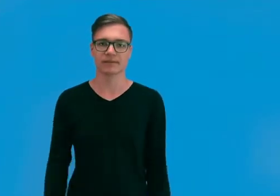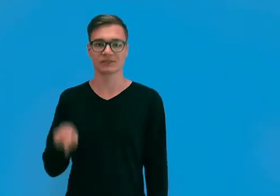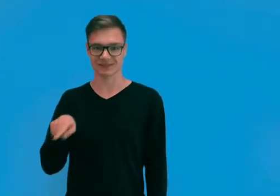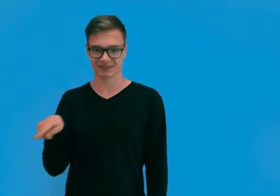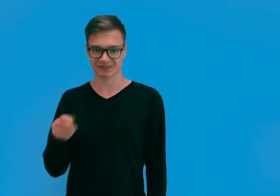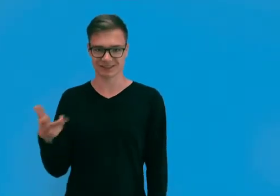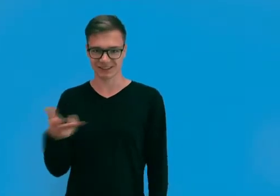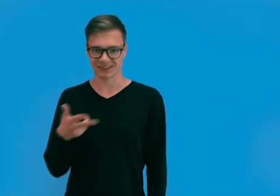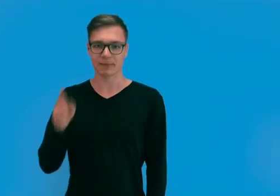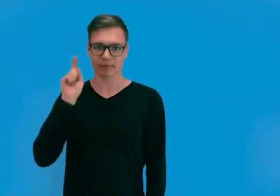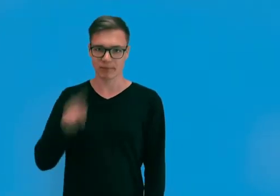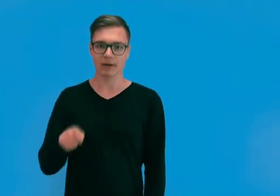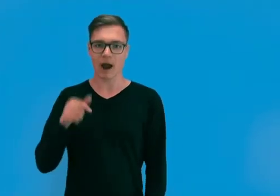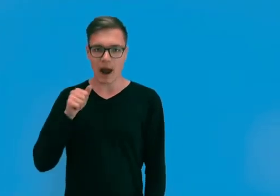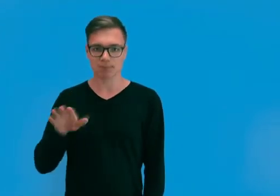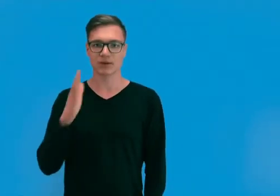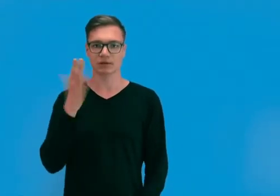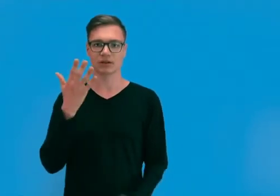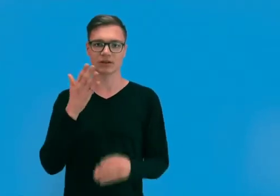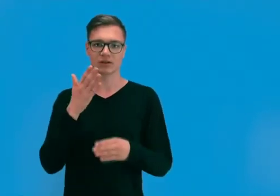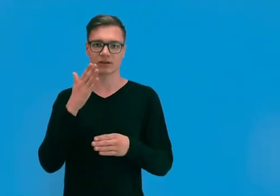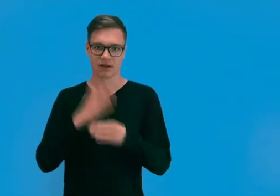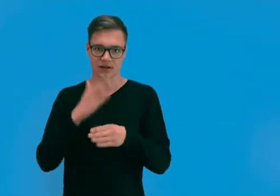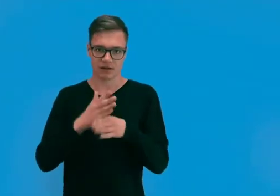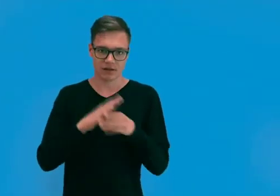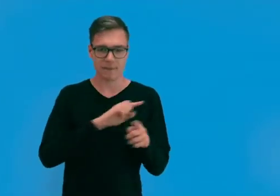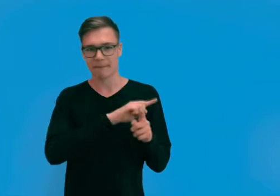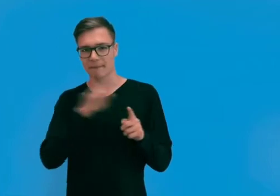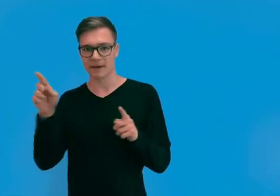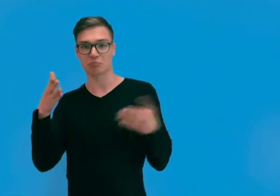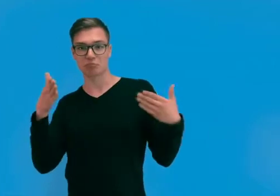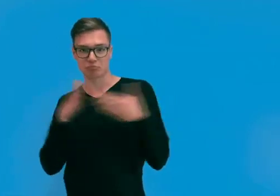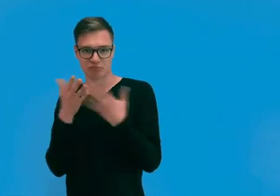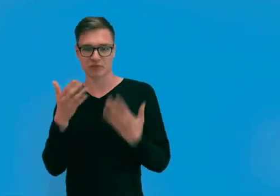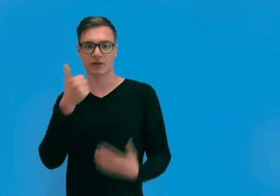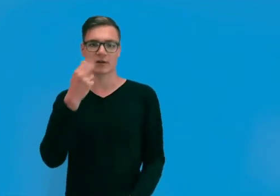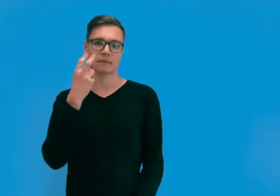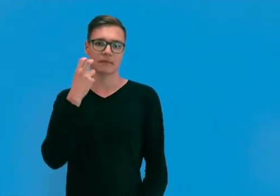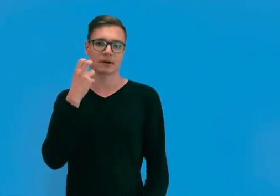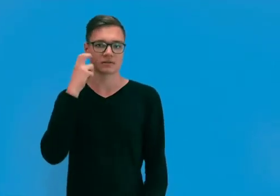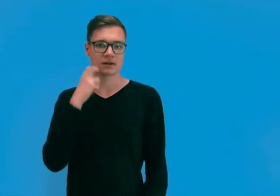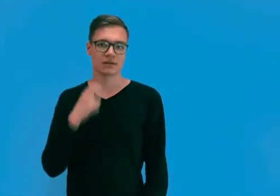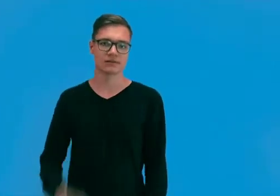They must attend at least the 5th grade and must not be older than 21 years.